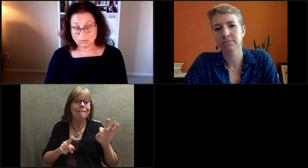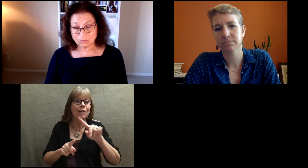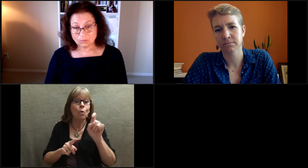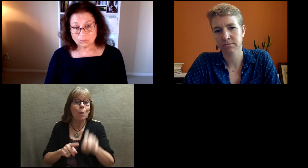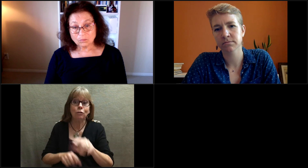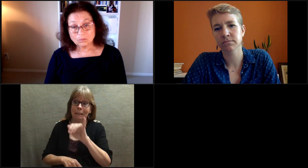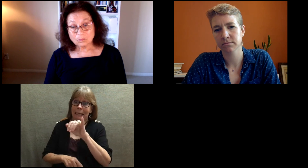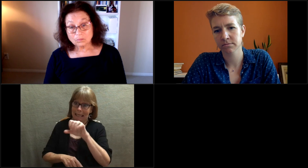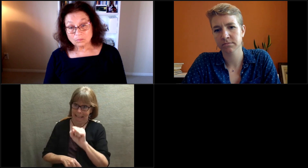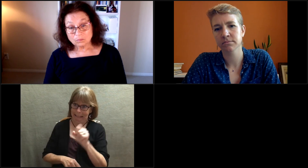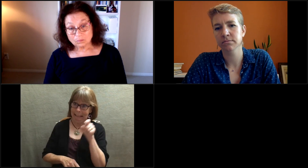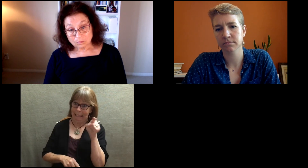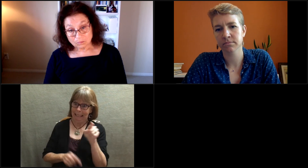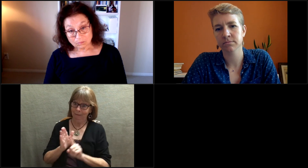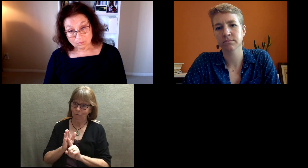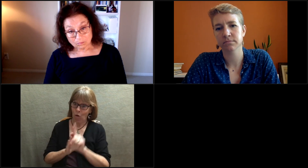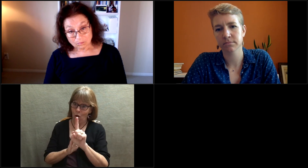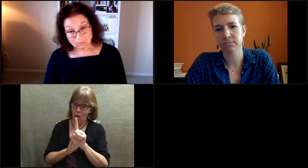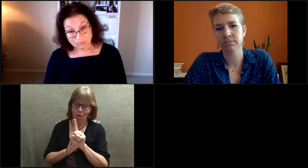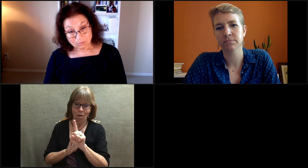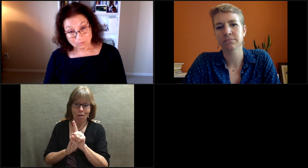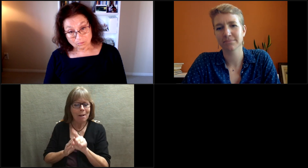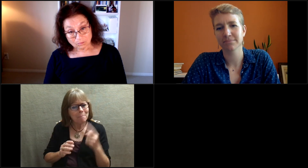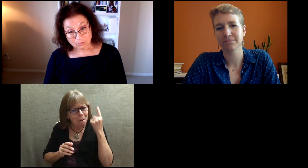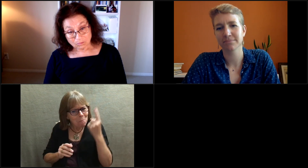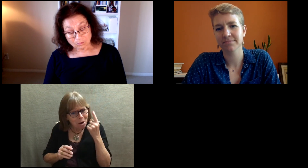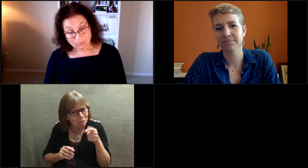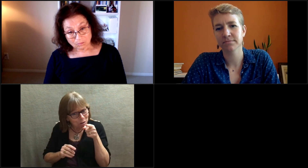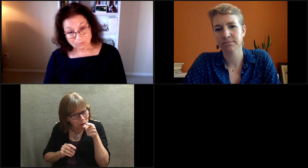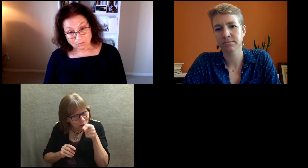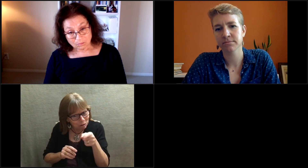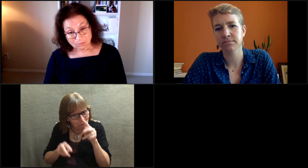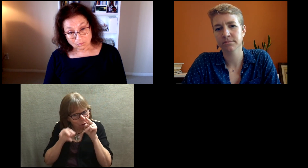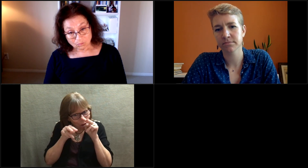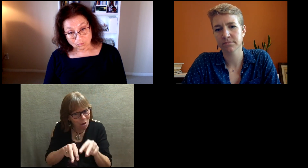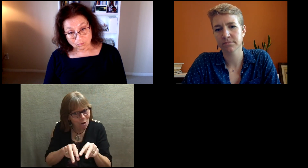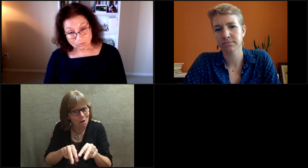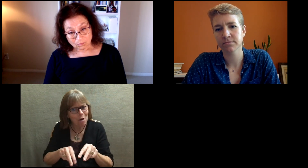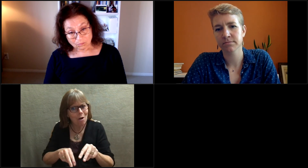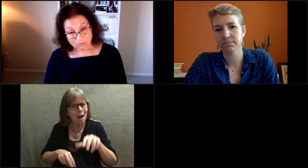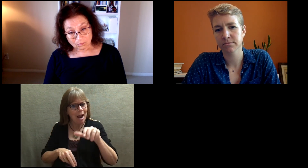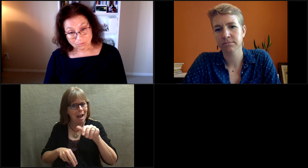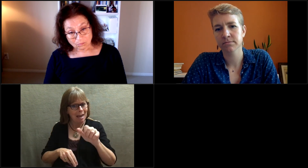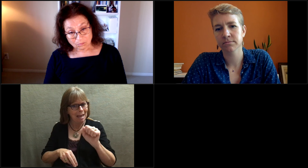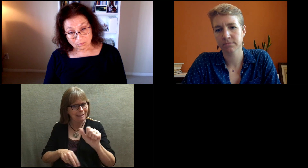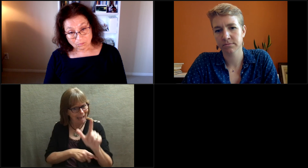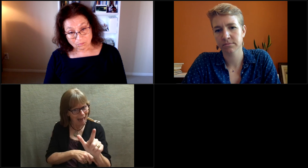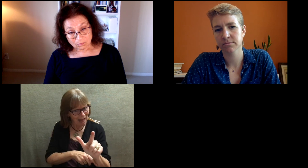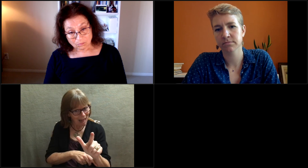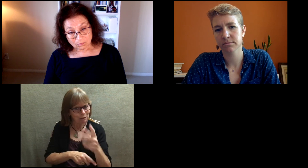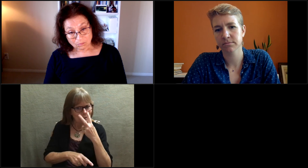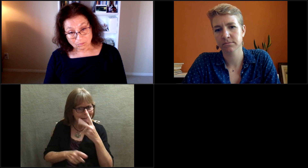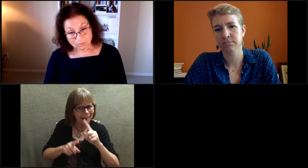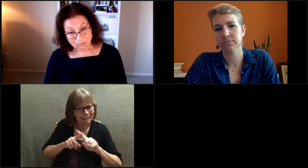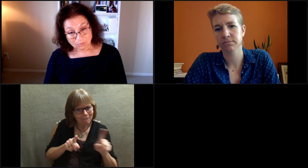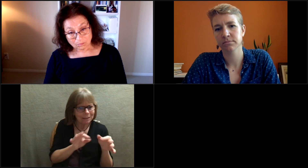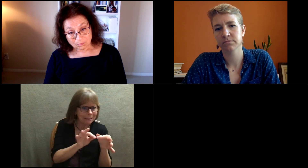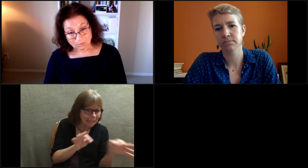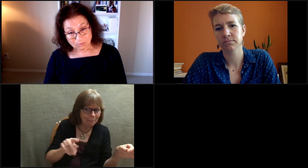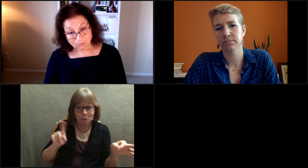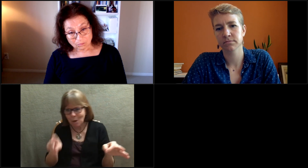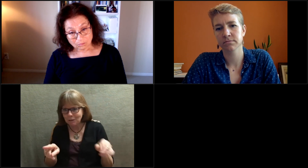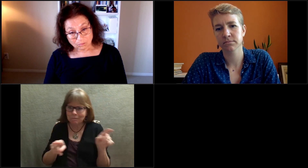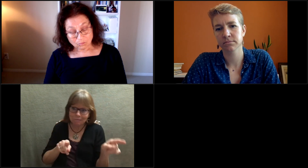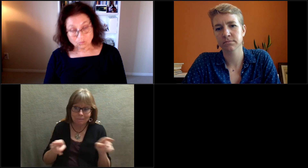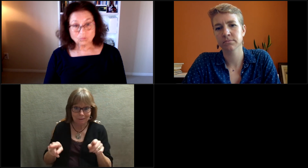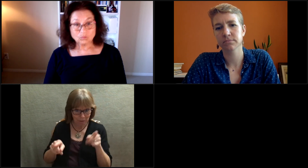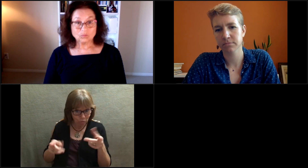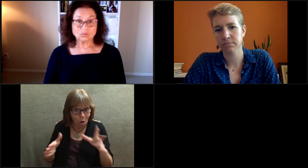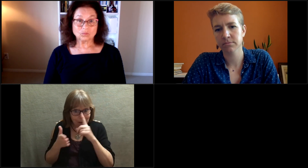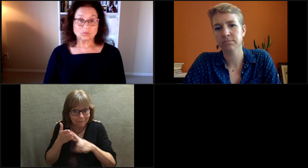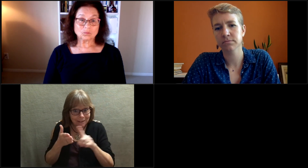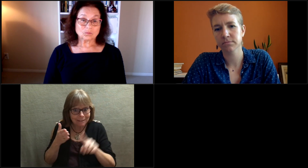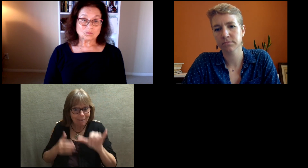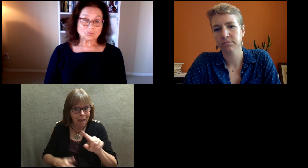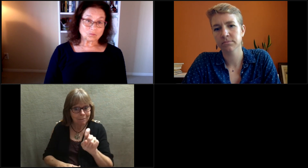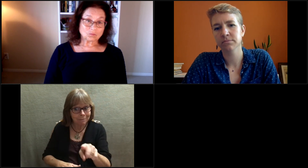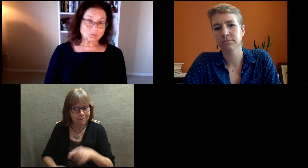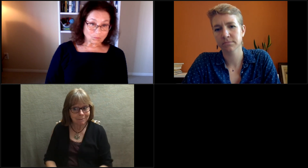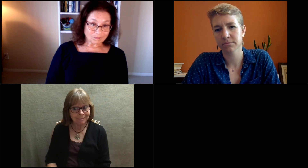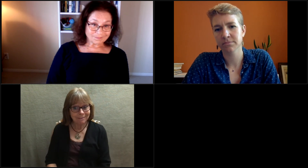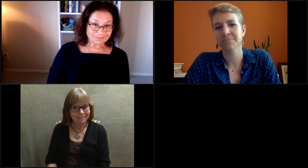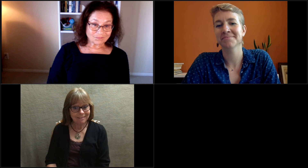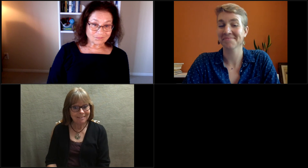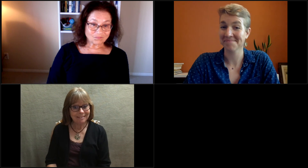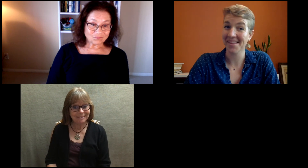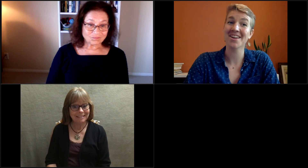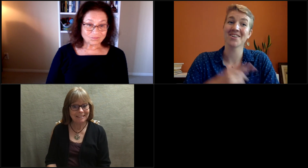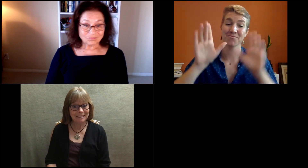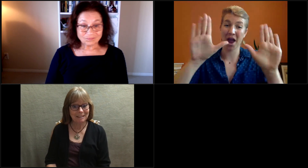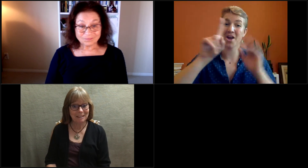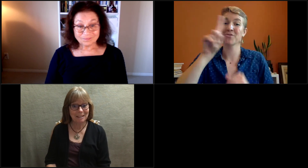have you investigated that in the context of African American Sign Language?